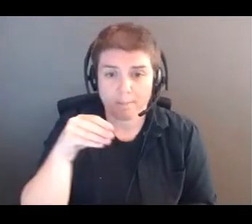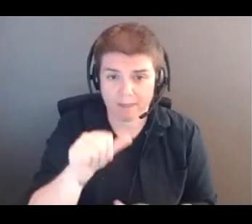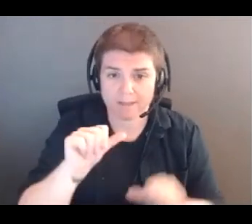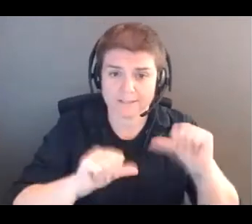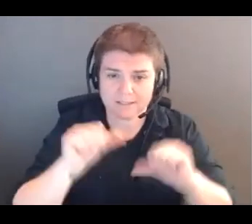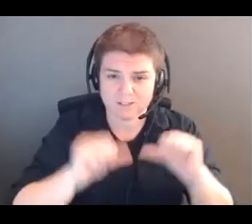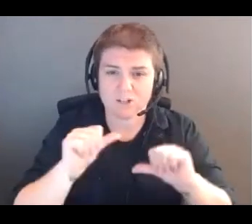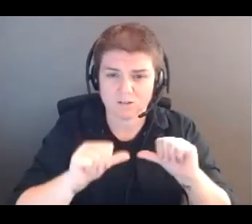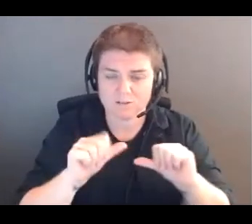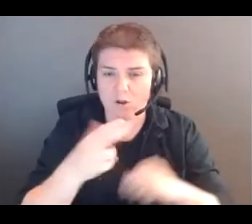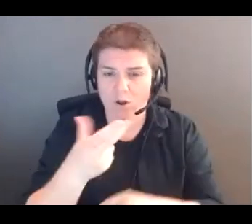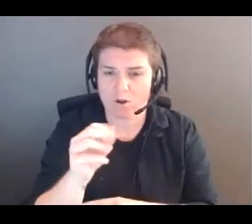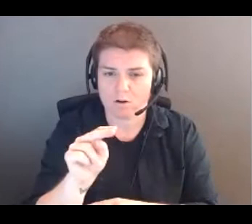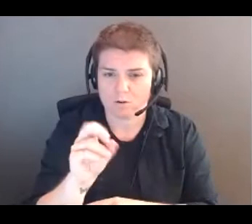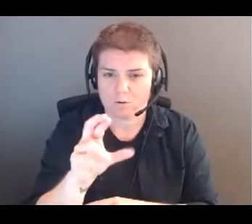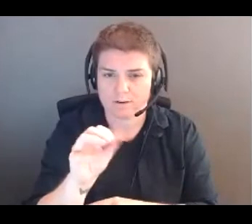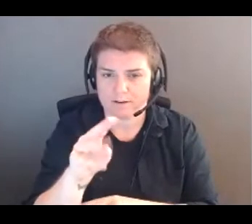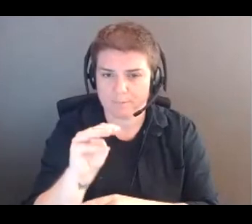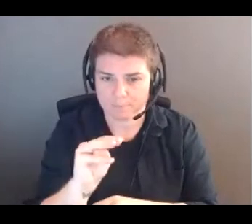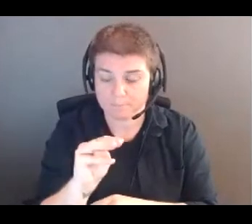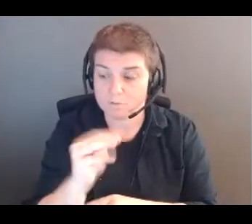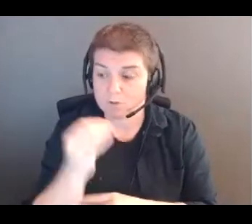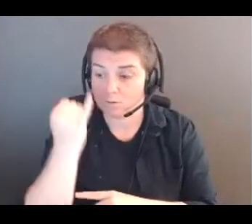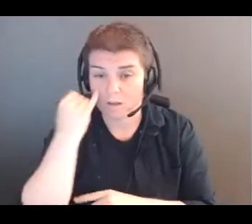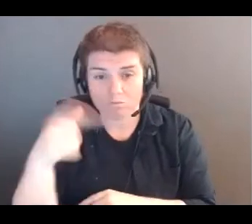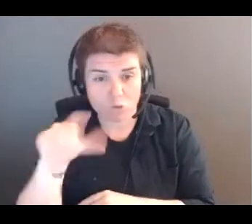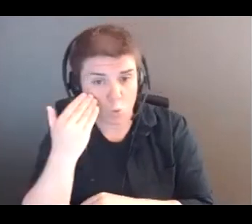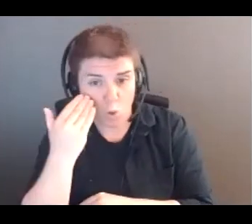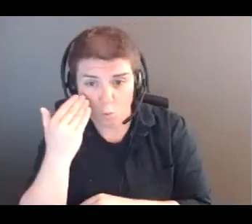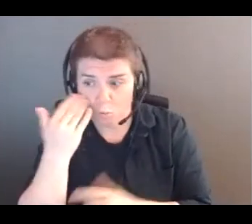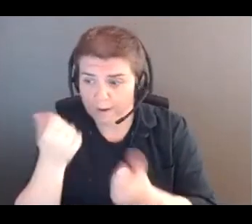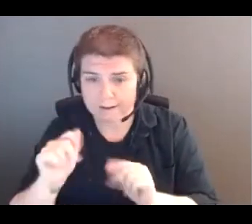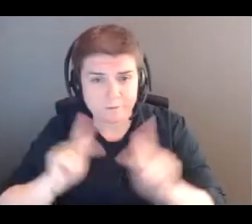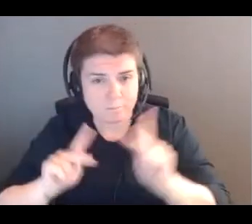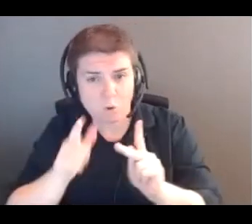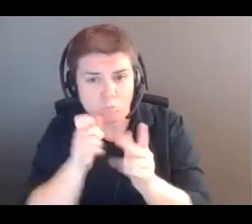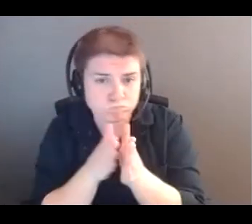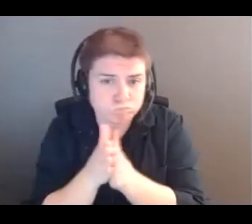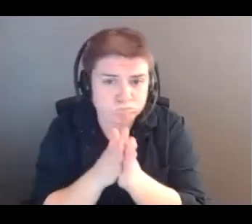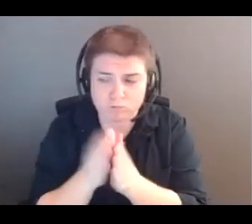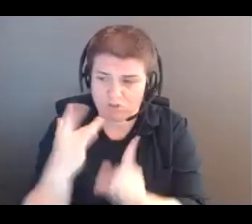for doing this work. If you know of anyone who would be a good assessor for our programs,